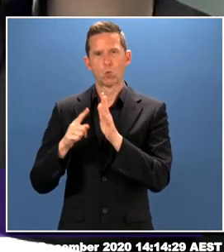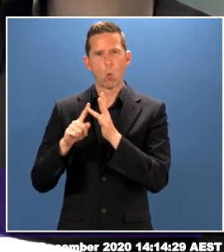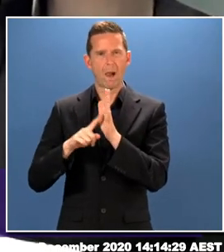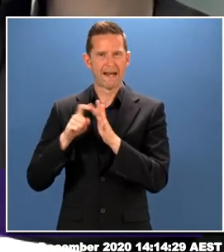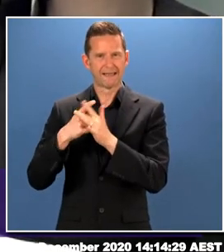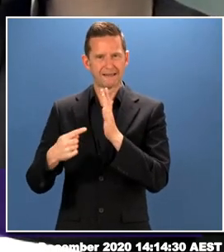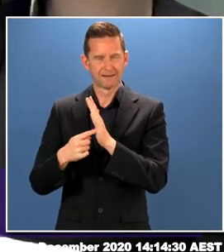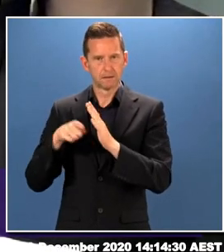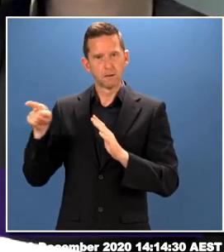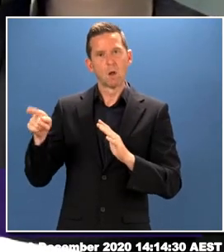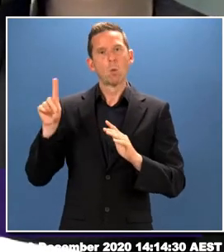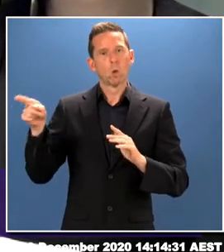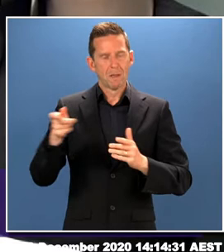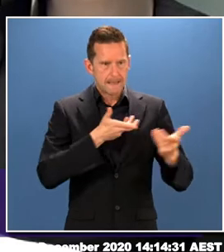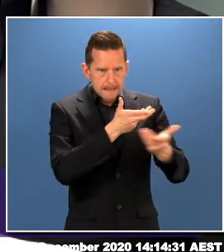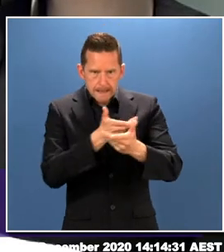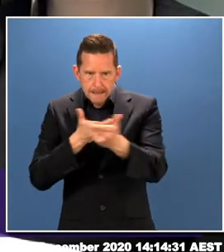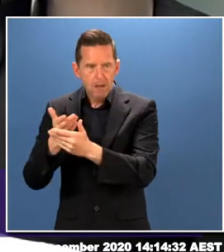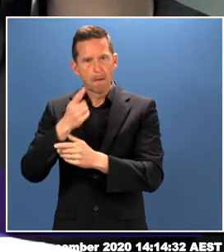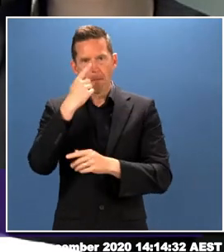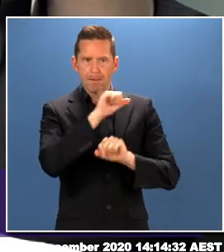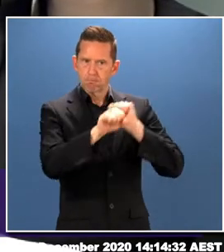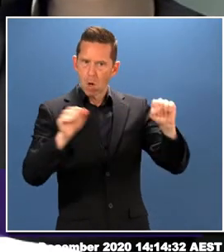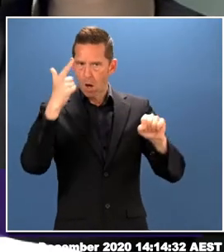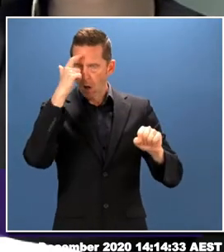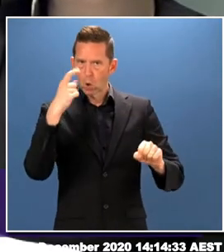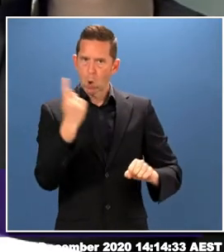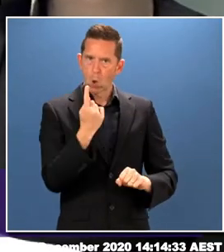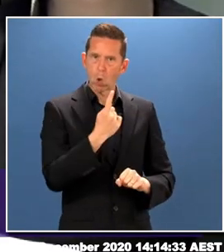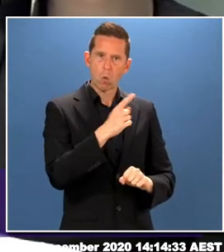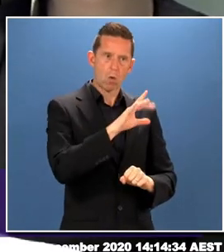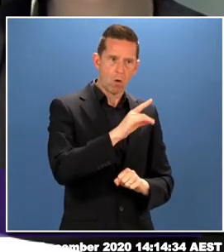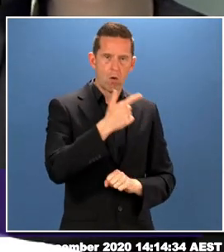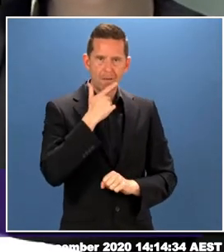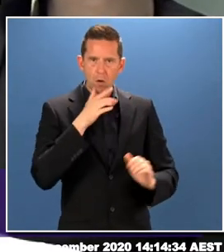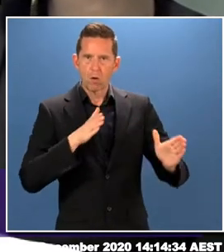and you were talking with people who are LGBTI and also had a disability.